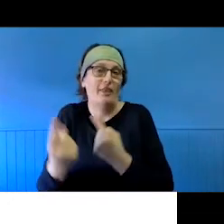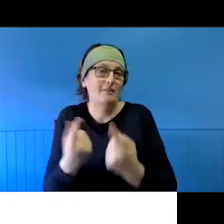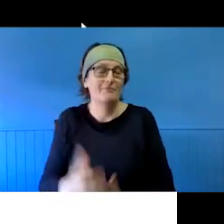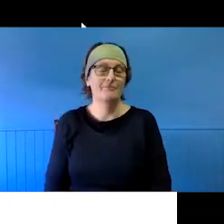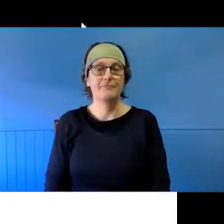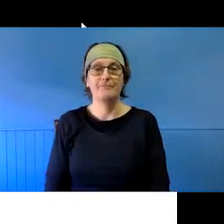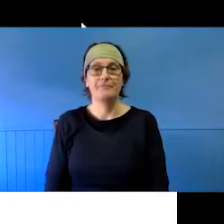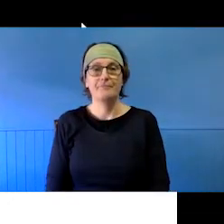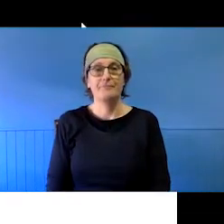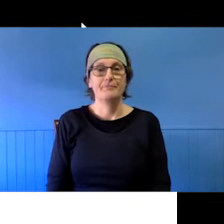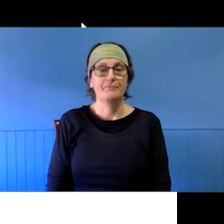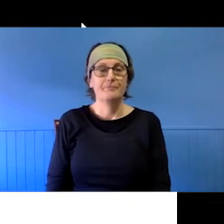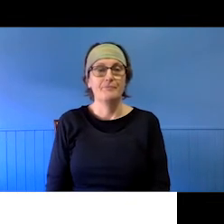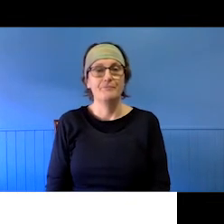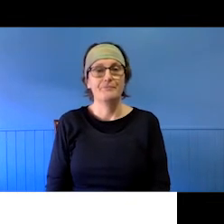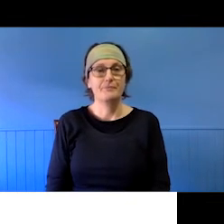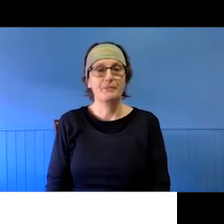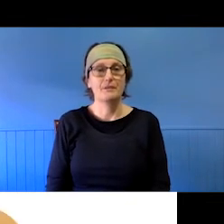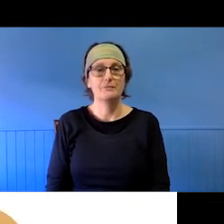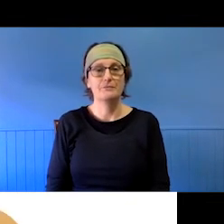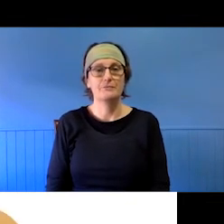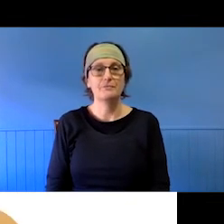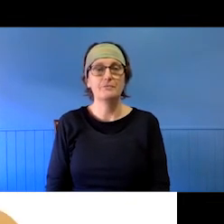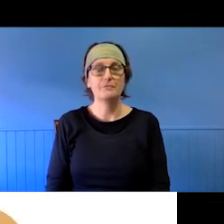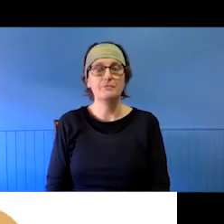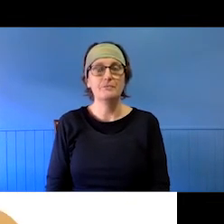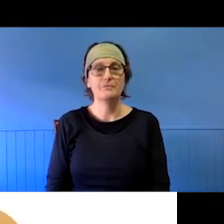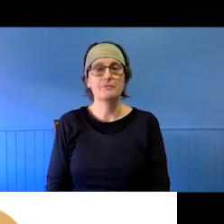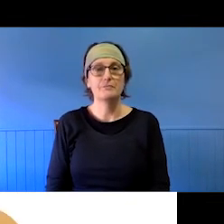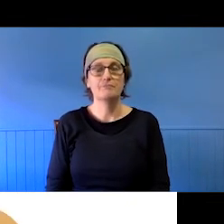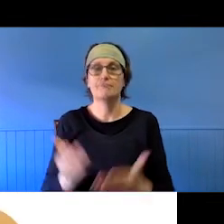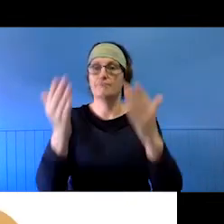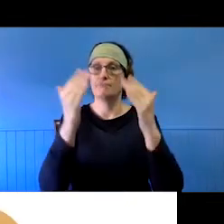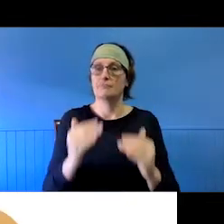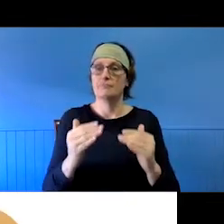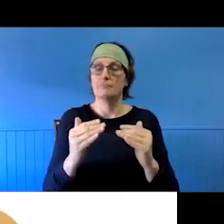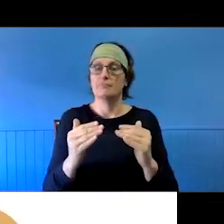As we move forward and we're getting to our final slides here, I just thought